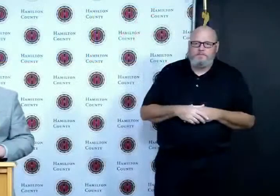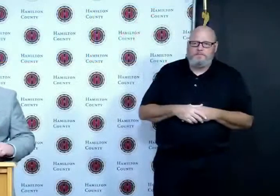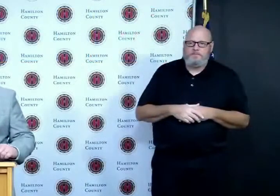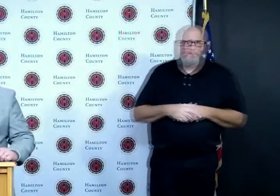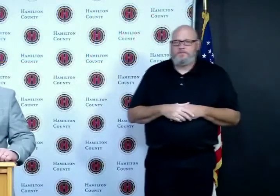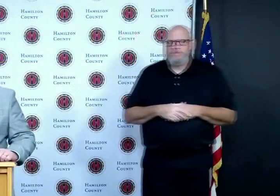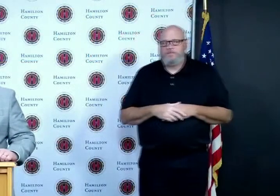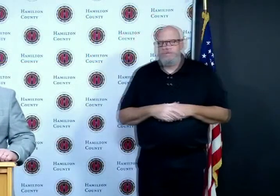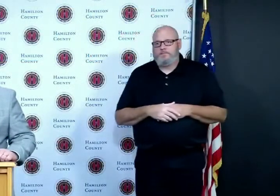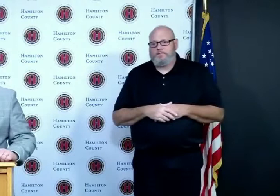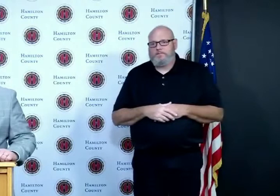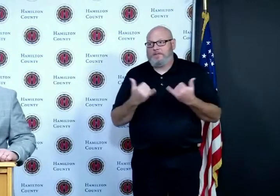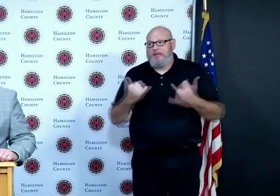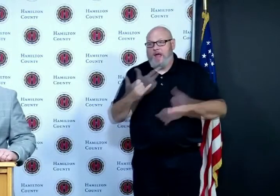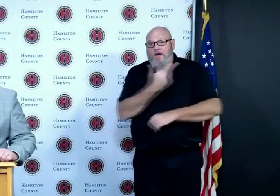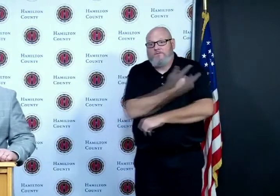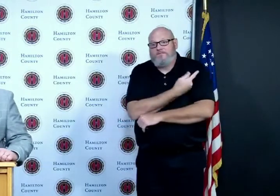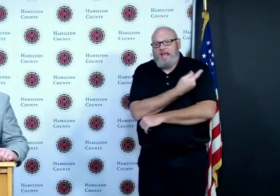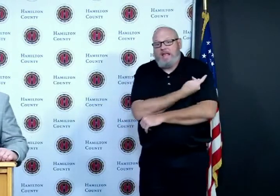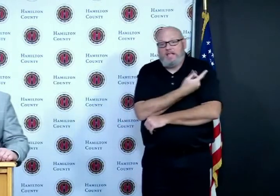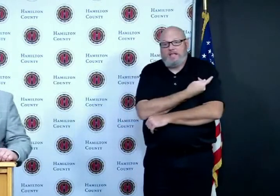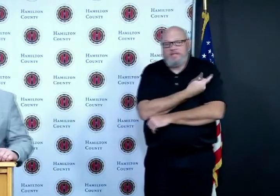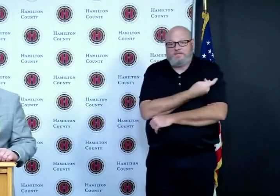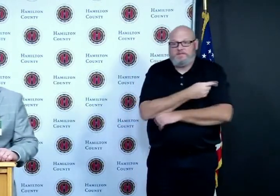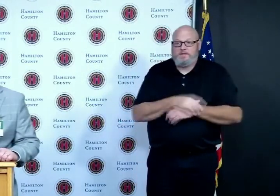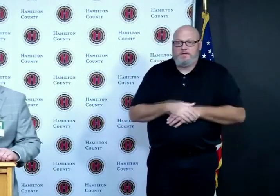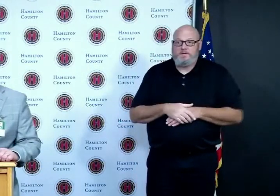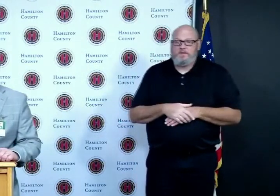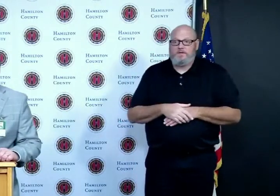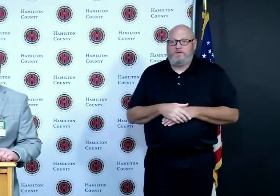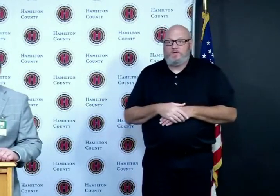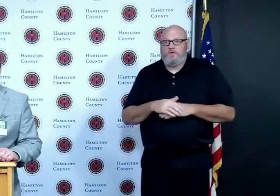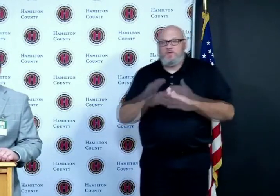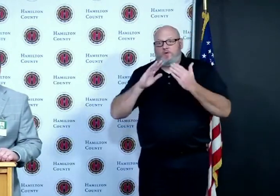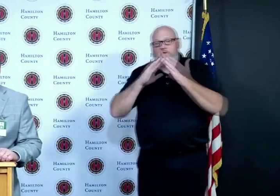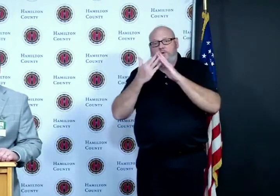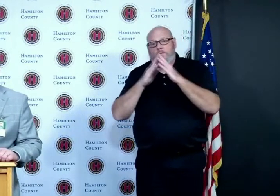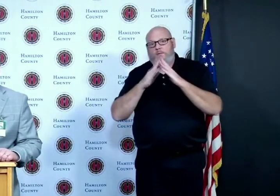be a lot of great work within our community there are over 50 providers this week that are providing